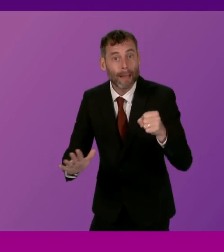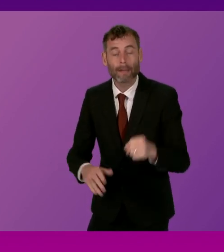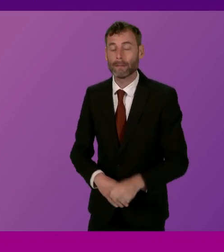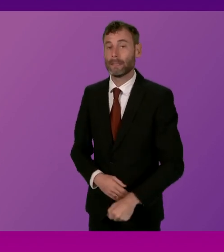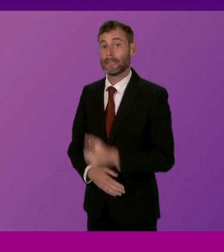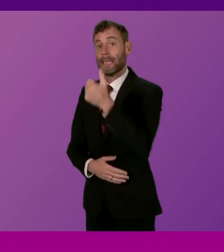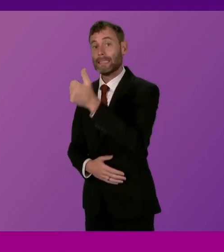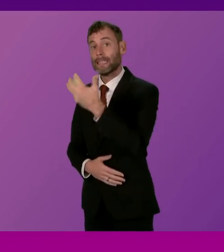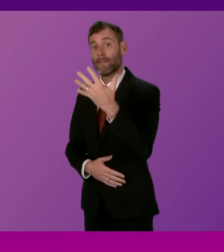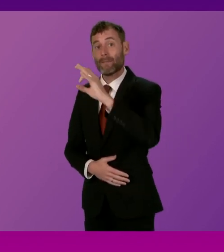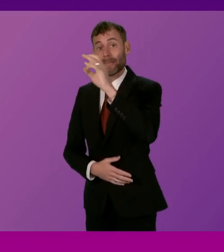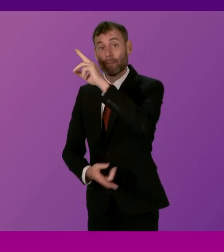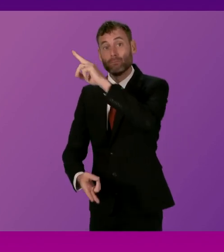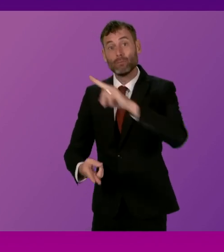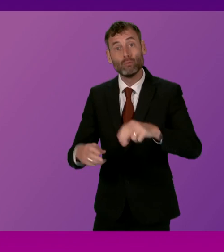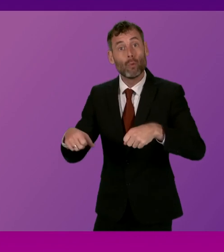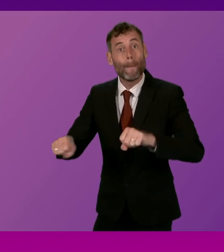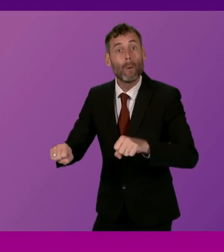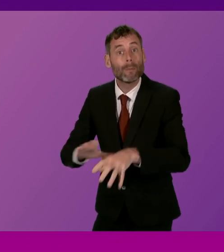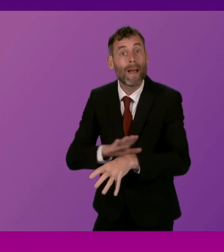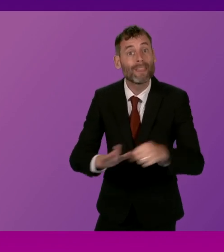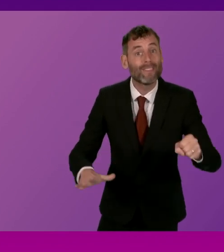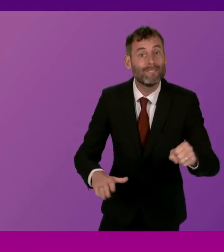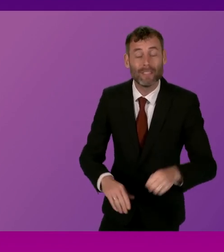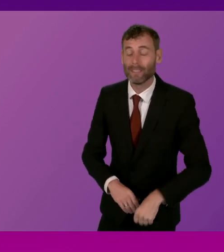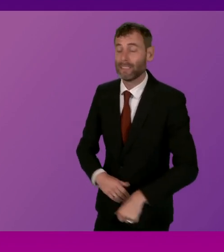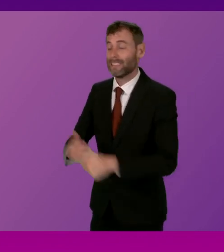motor vehicle and a 70 per cent fall in cases of vandalism.